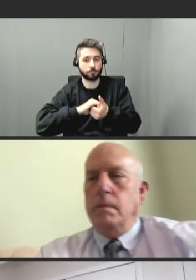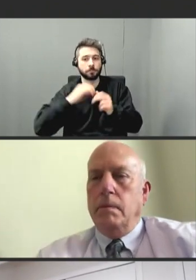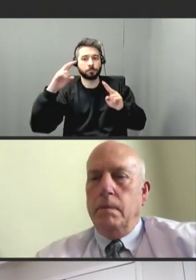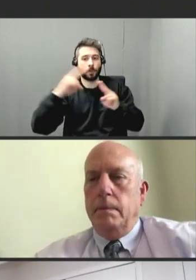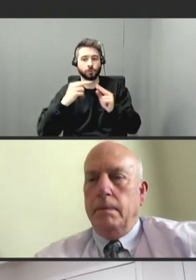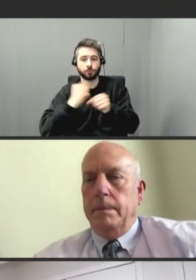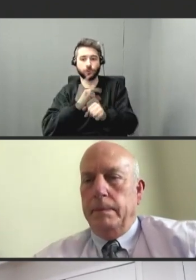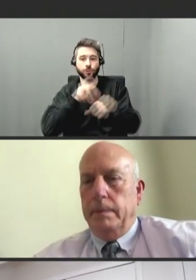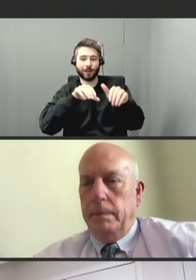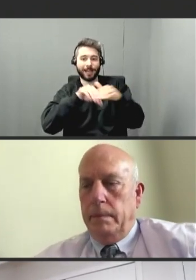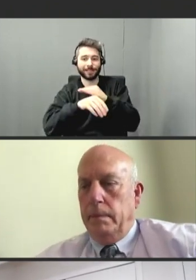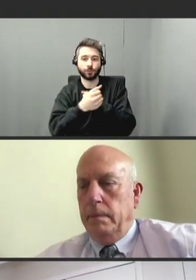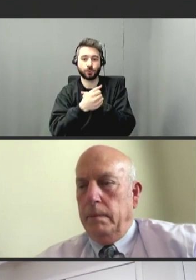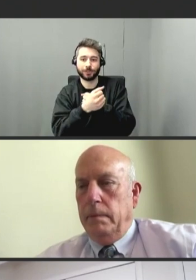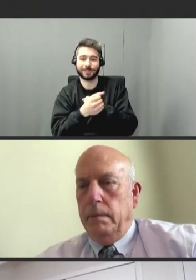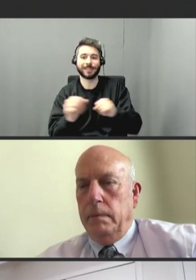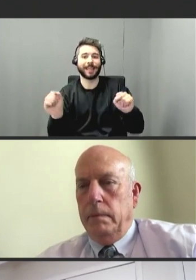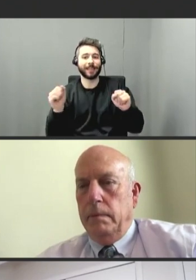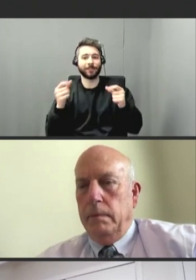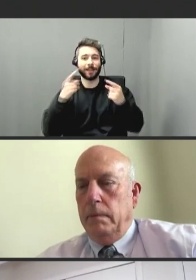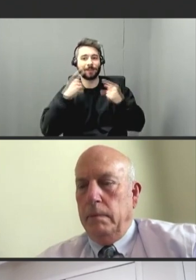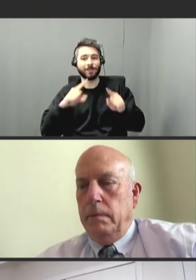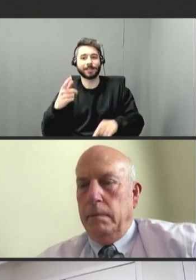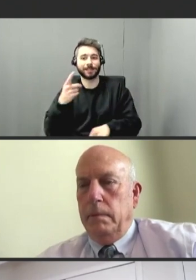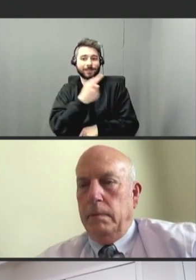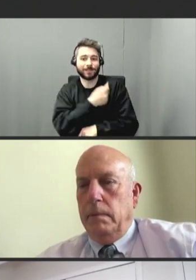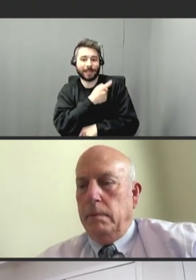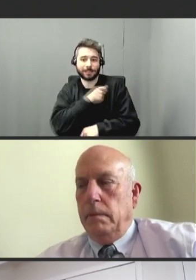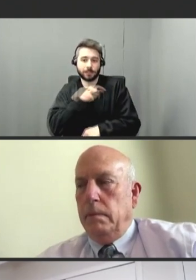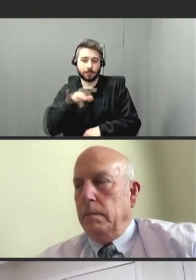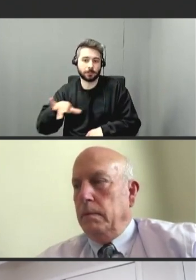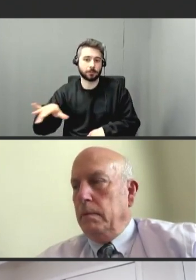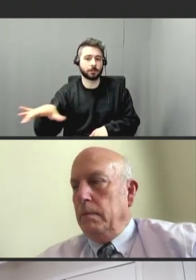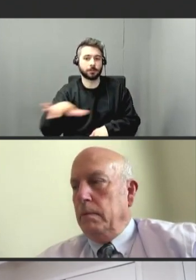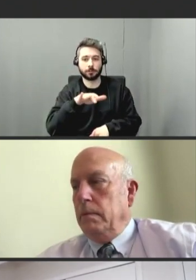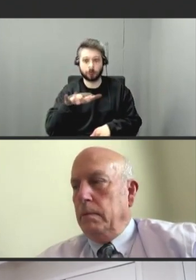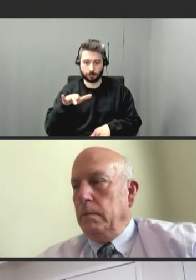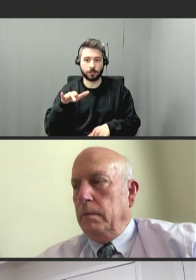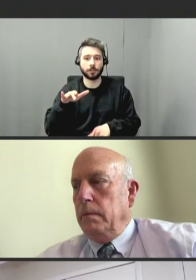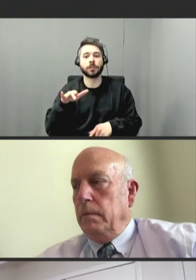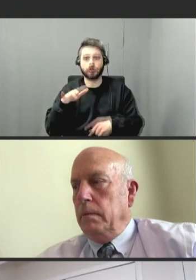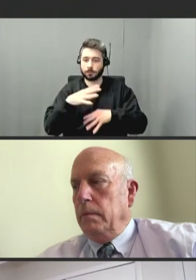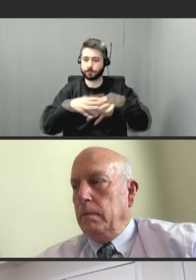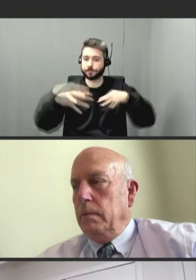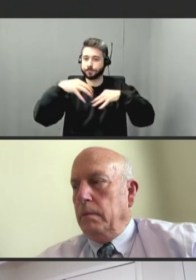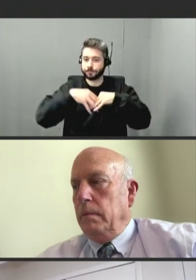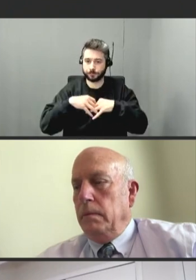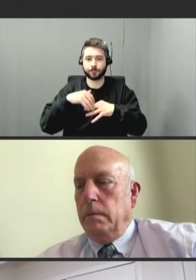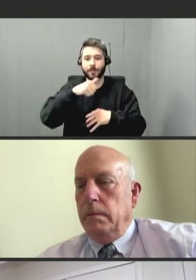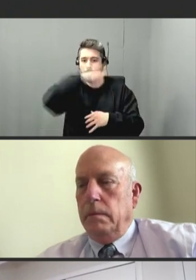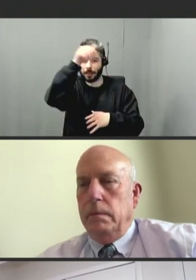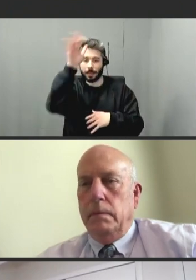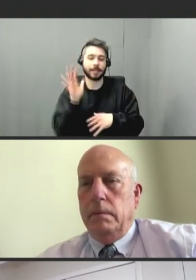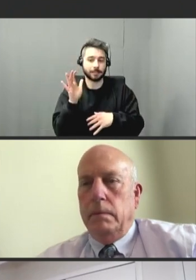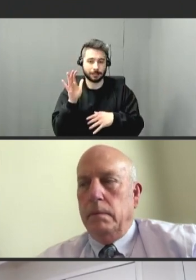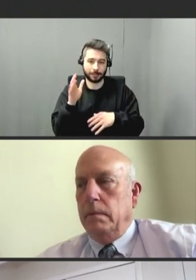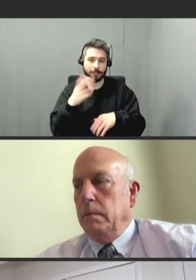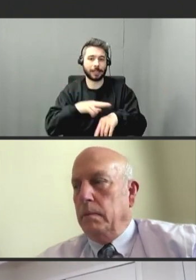safe and effective vaccine across the age spectrum for American Indian and Alaskan natives served by the IHS service population.